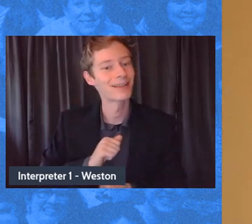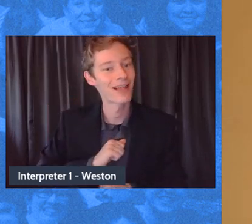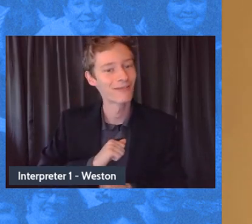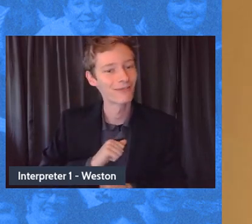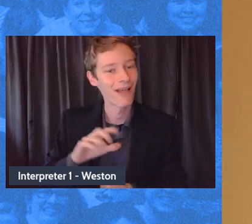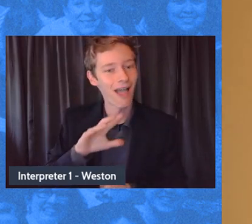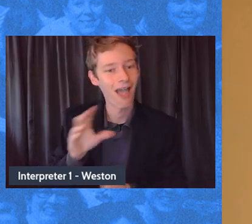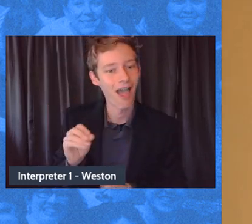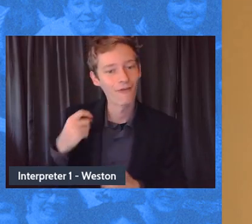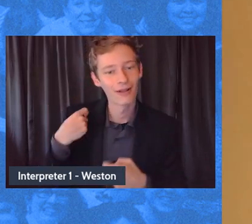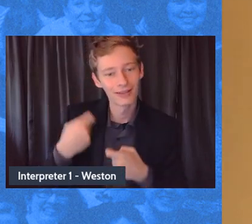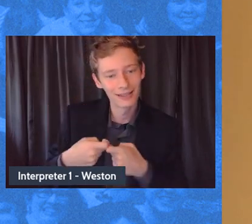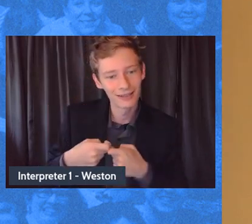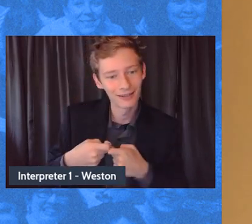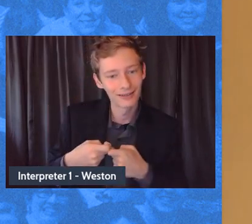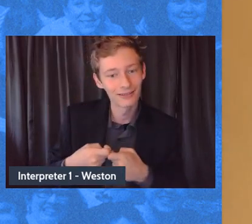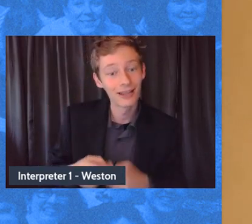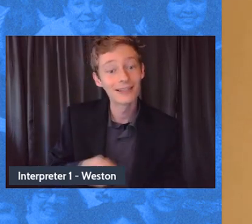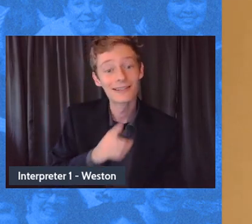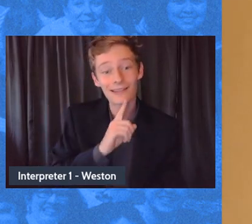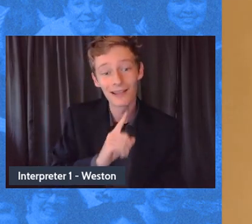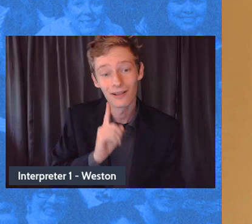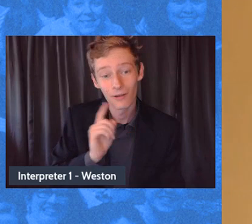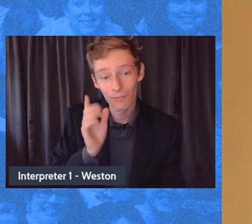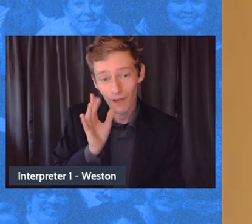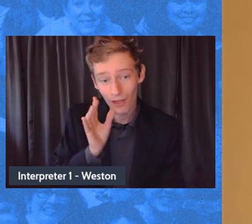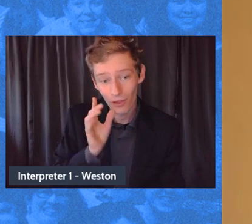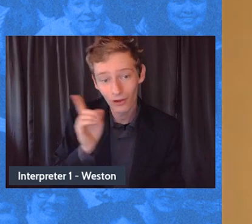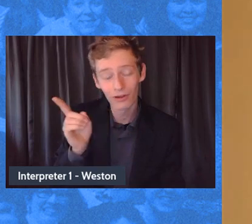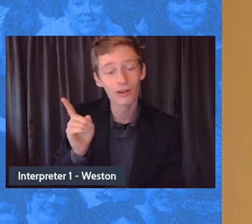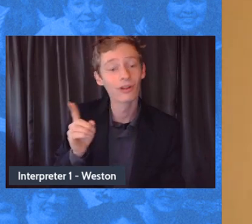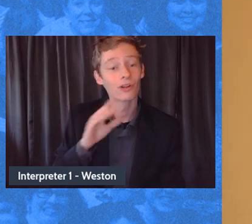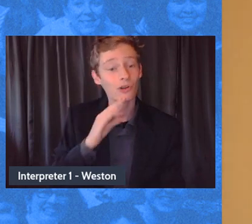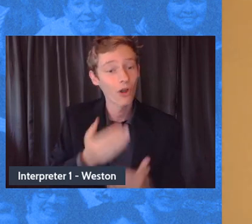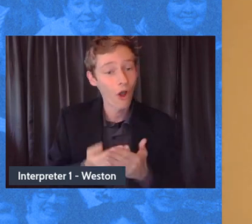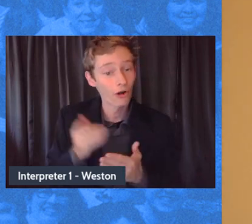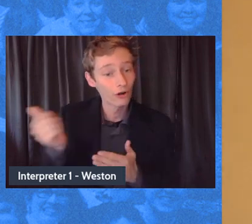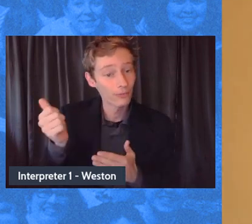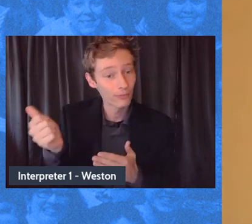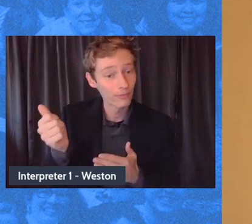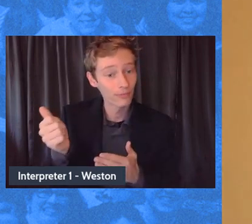and a daughter of an immigrant. I am the exception, not the rule.